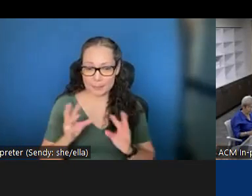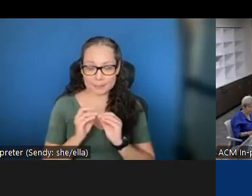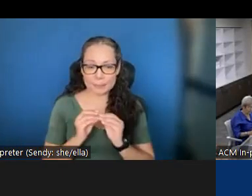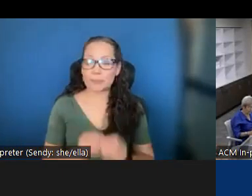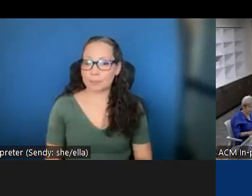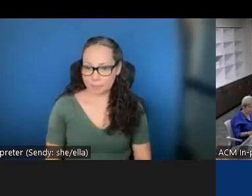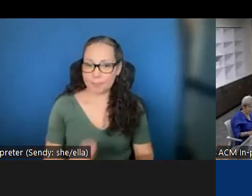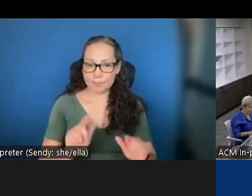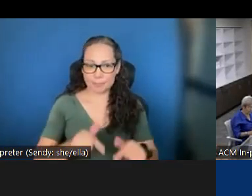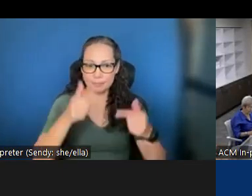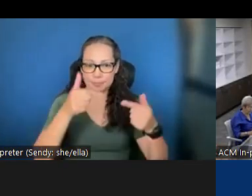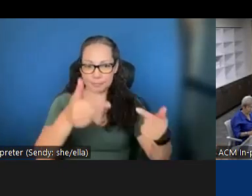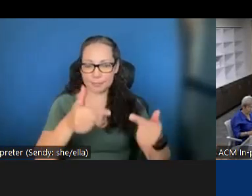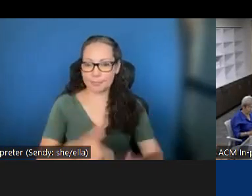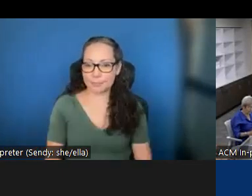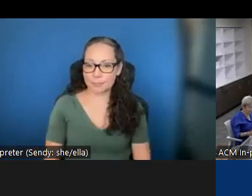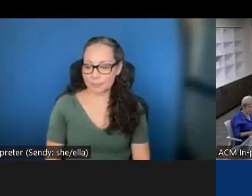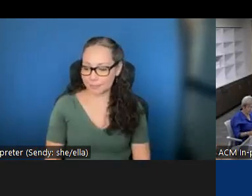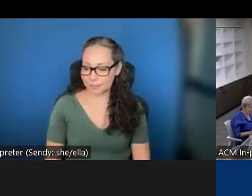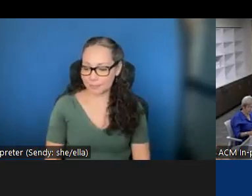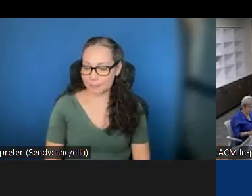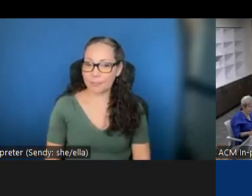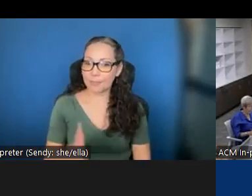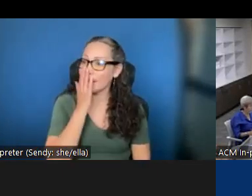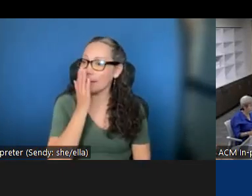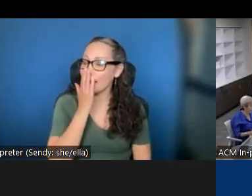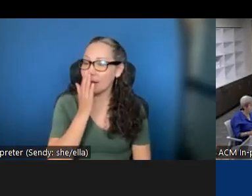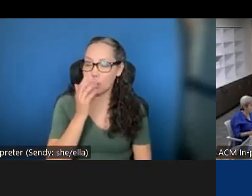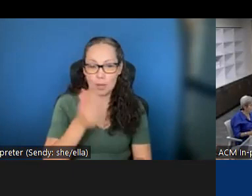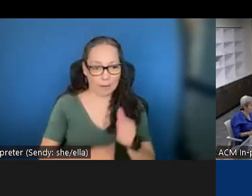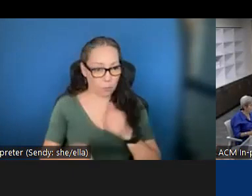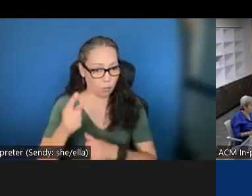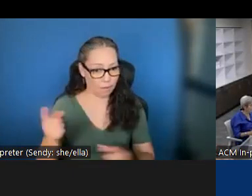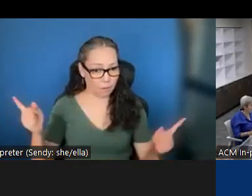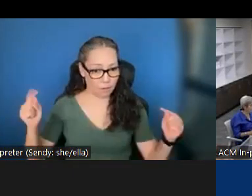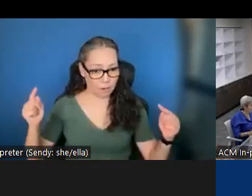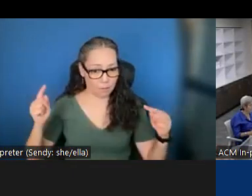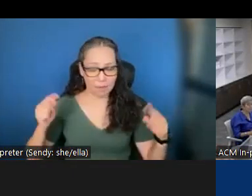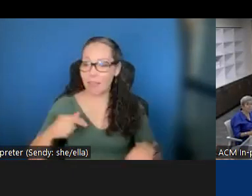great thank you Wilson uh thank you everyone for attending I was so excited to get to our review